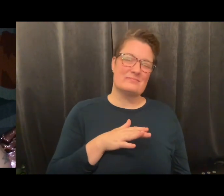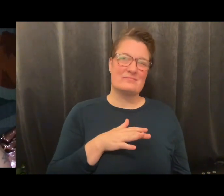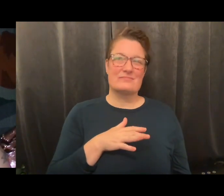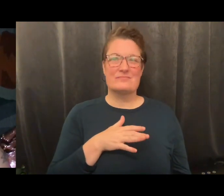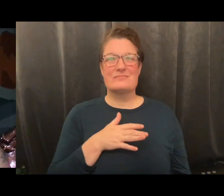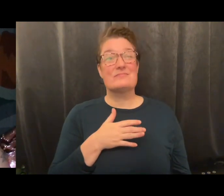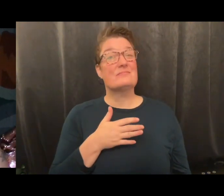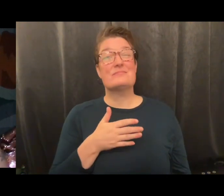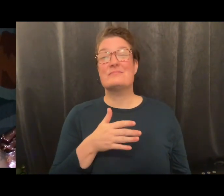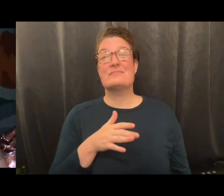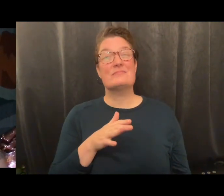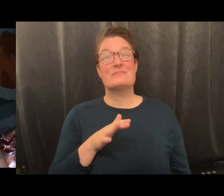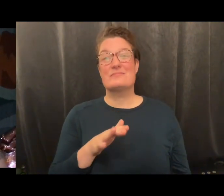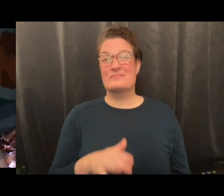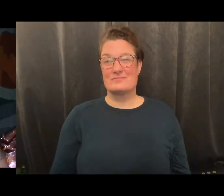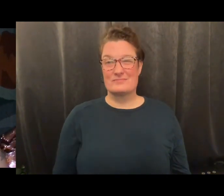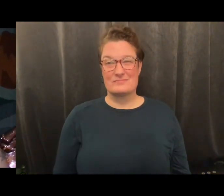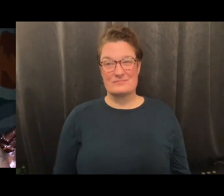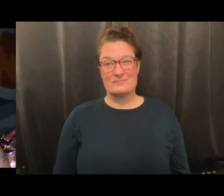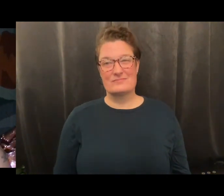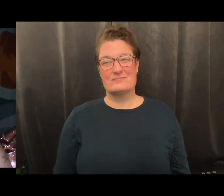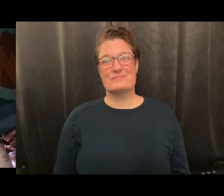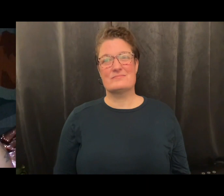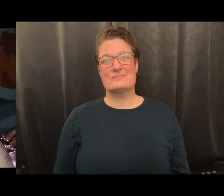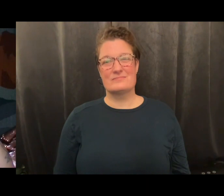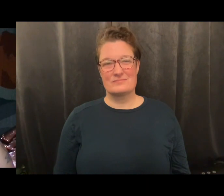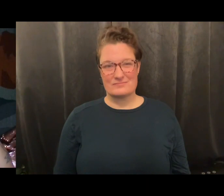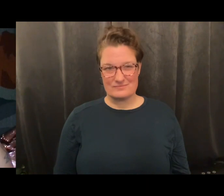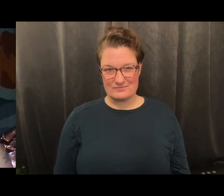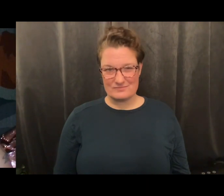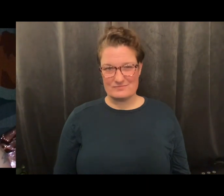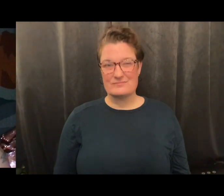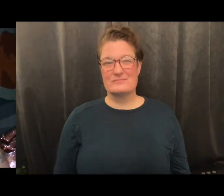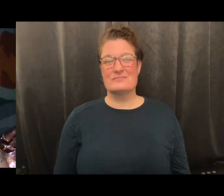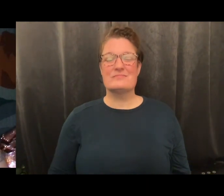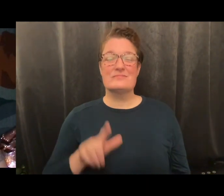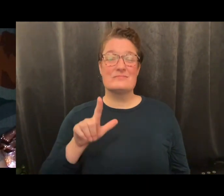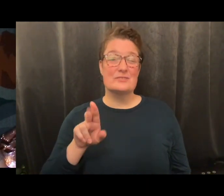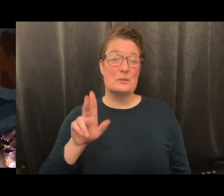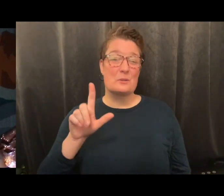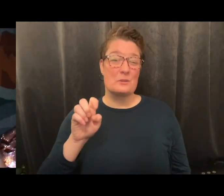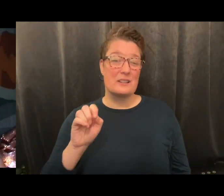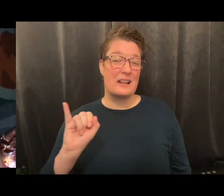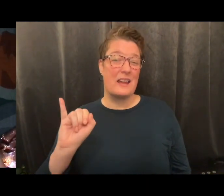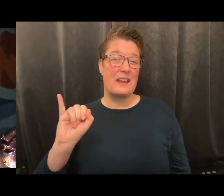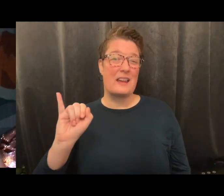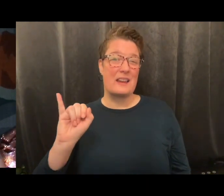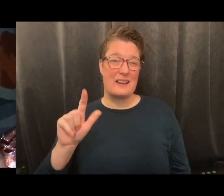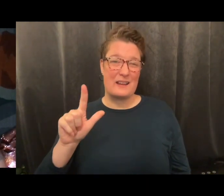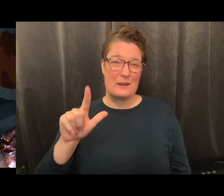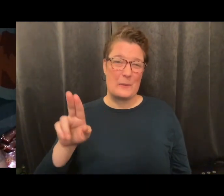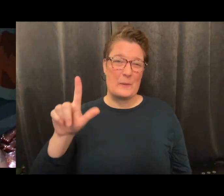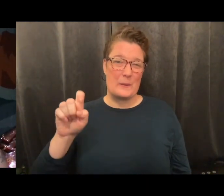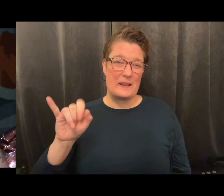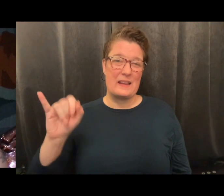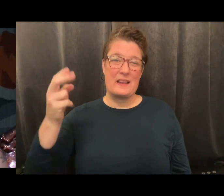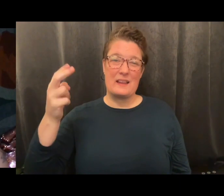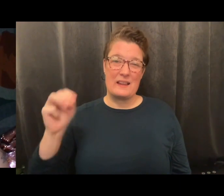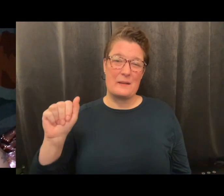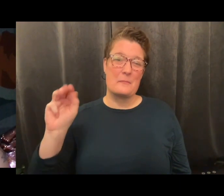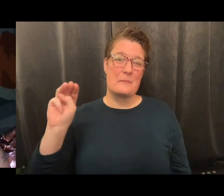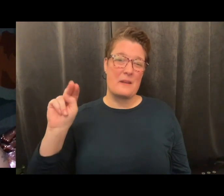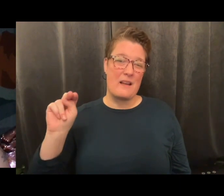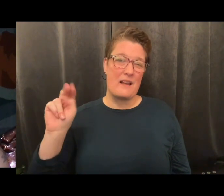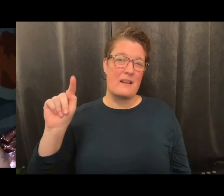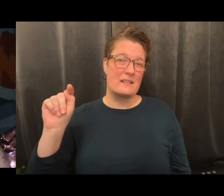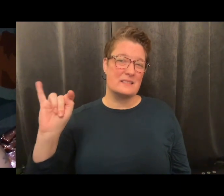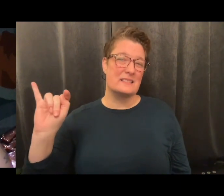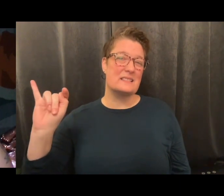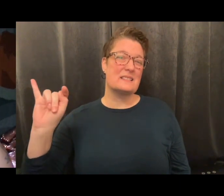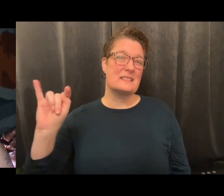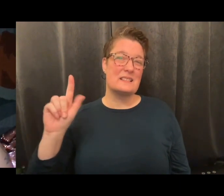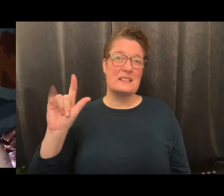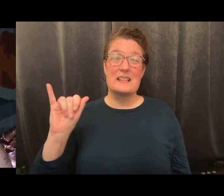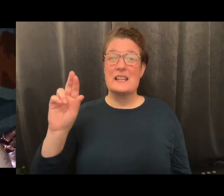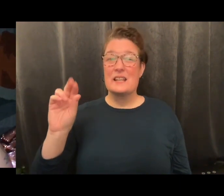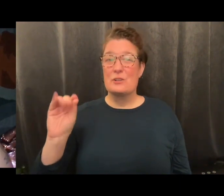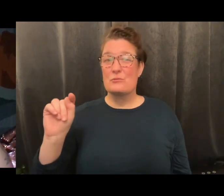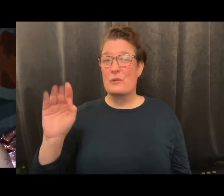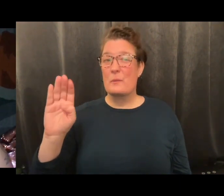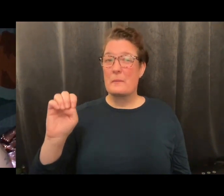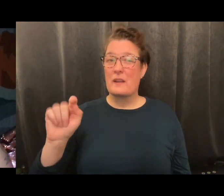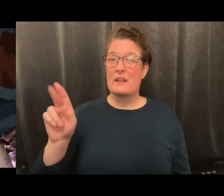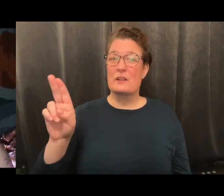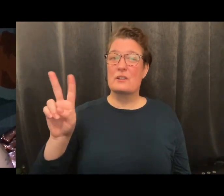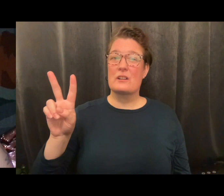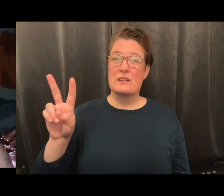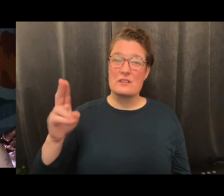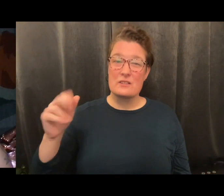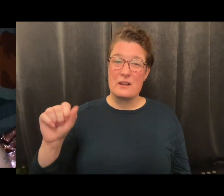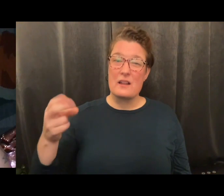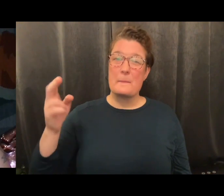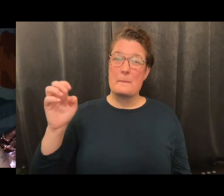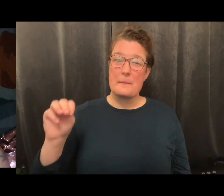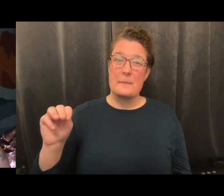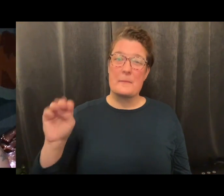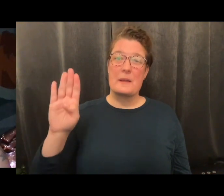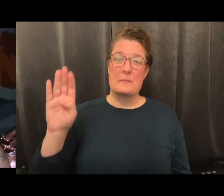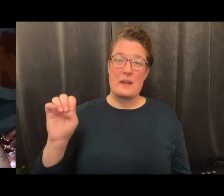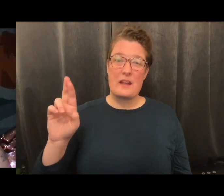Lulei, lulei hemanti, lirot betuv Hashem, b'eretz chayim.